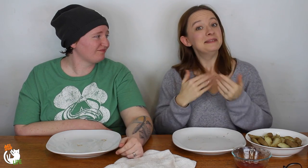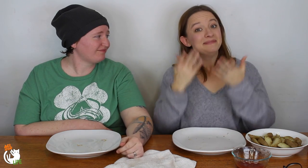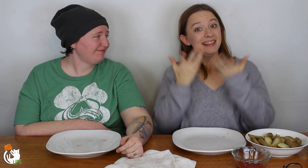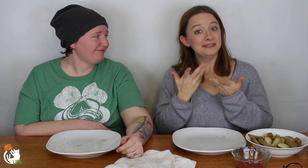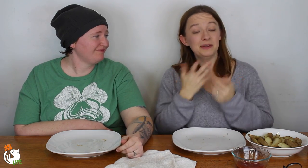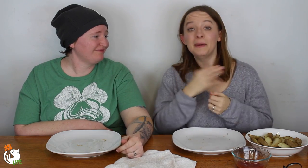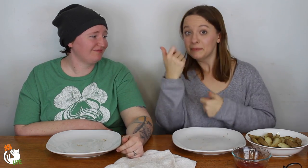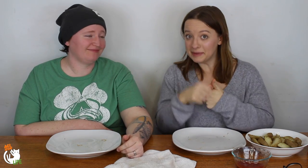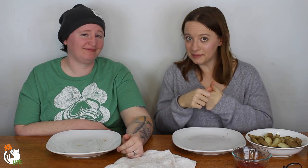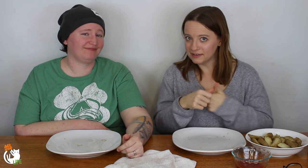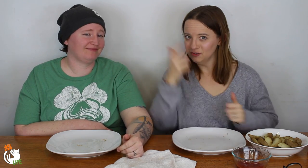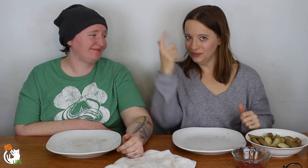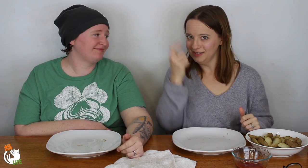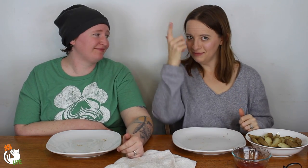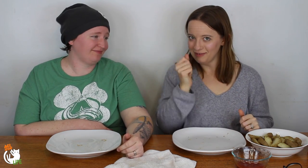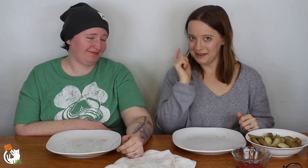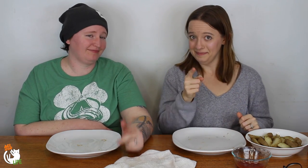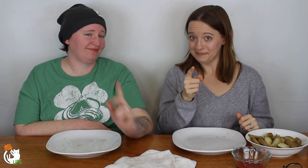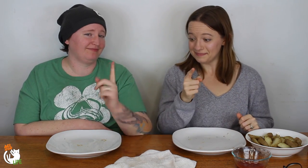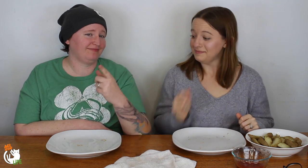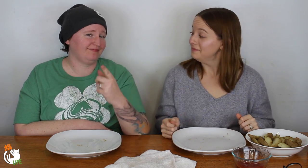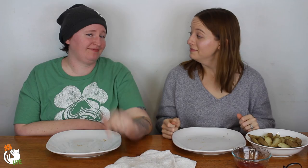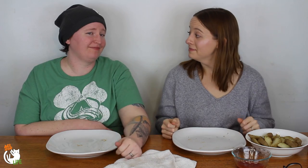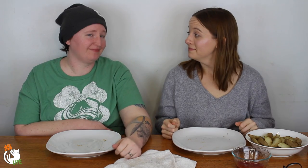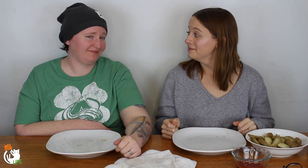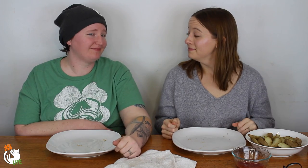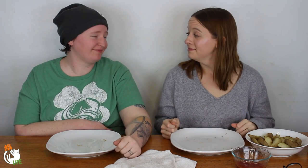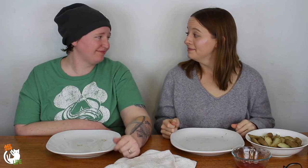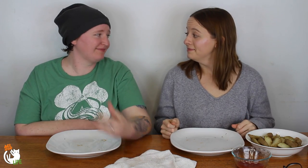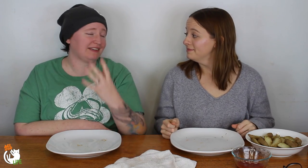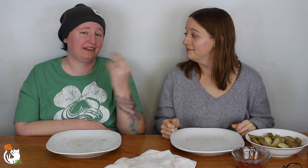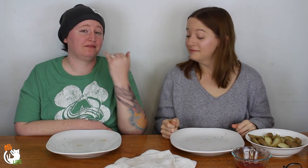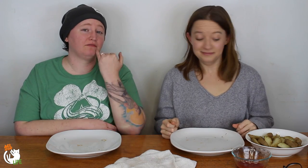But anyways, let us know and remember to subscribe.